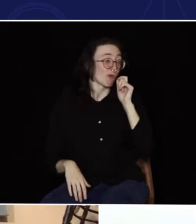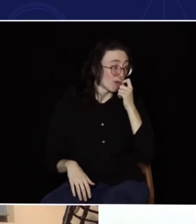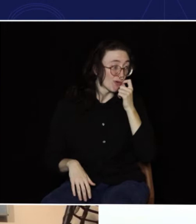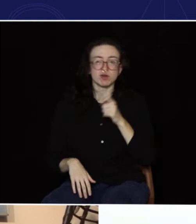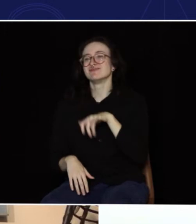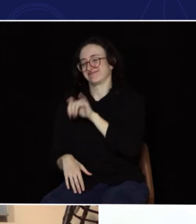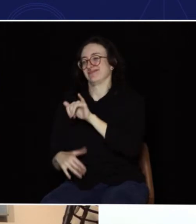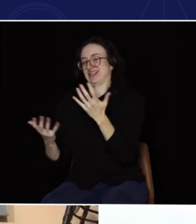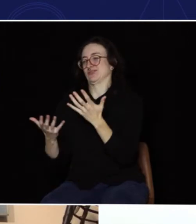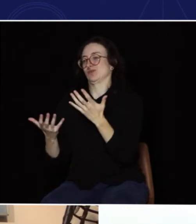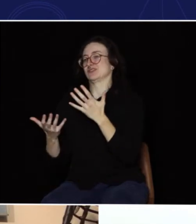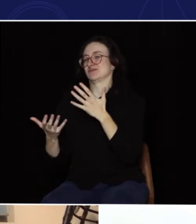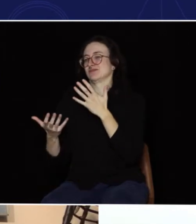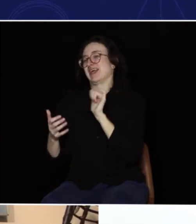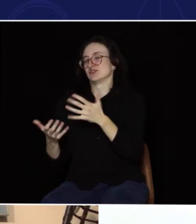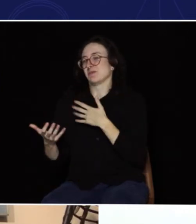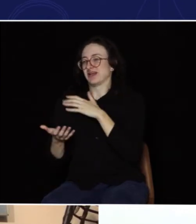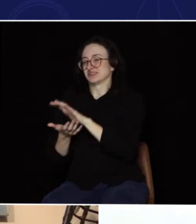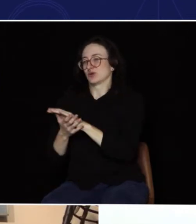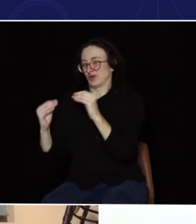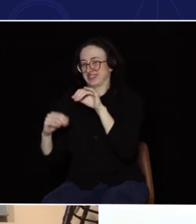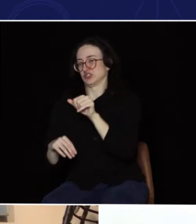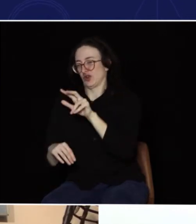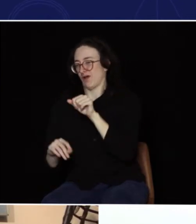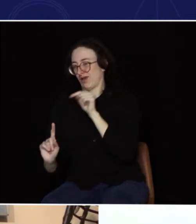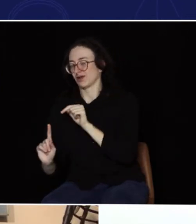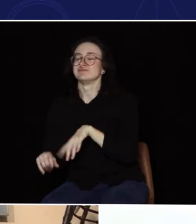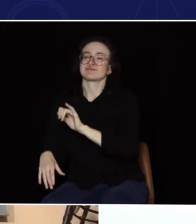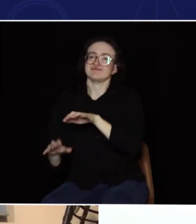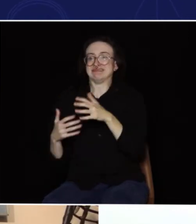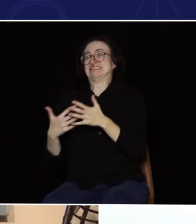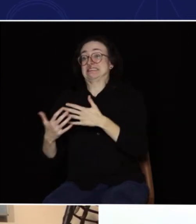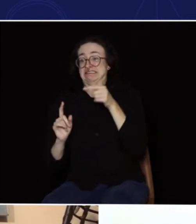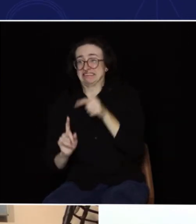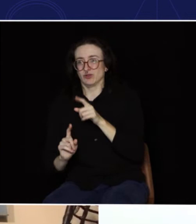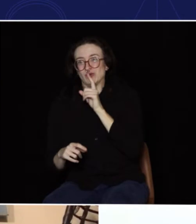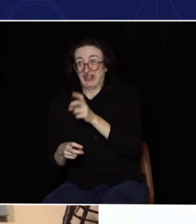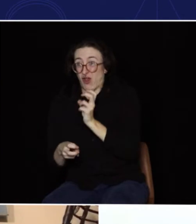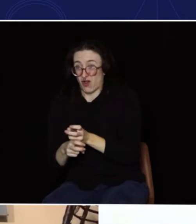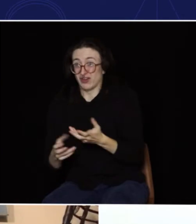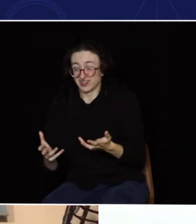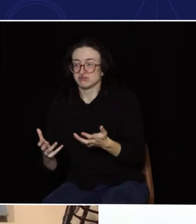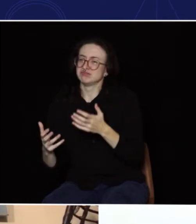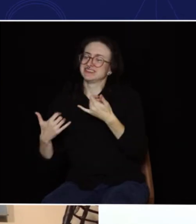[WILLIAMS:] Oh, cool. [YABSERA:] It’s hard -- that’s what my school teaches... even